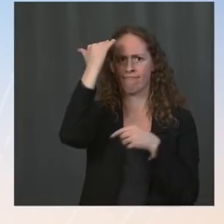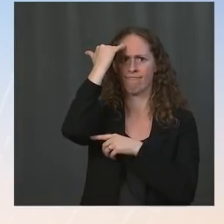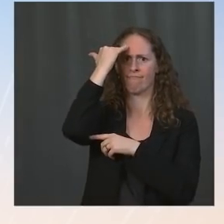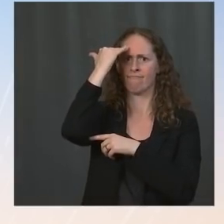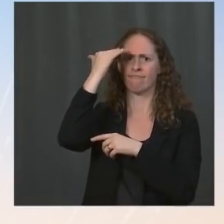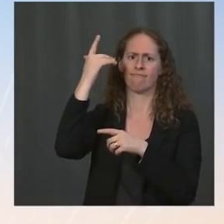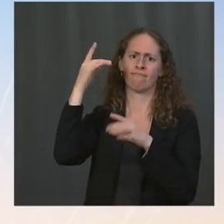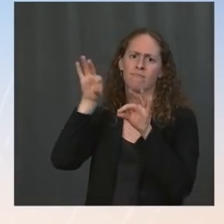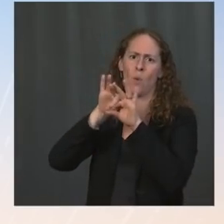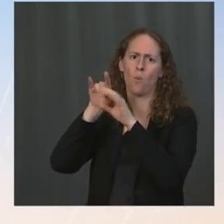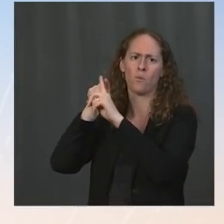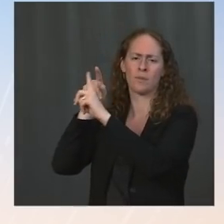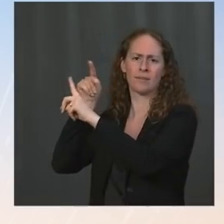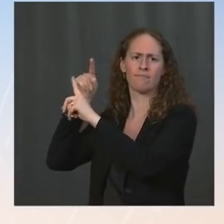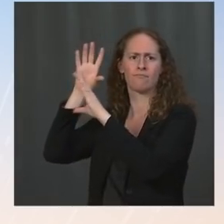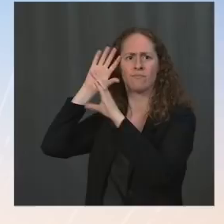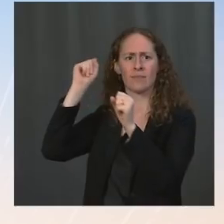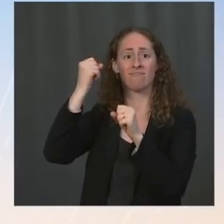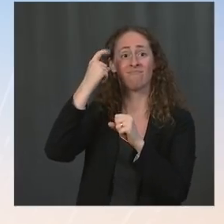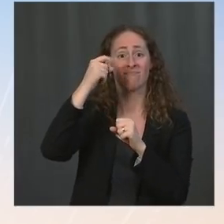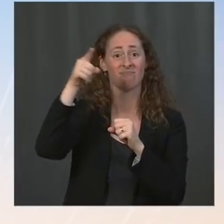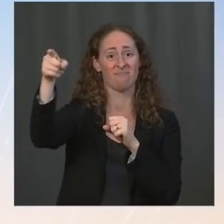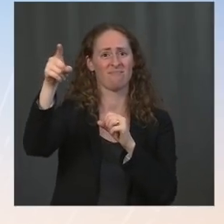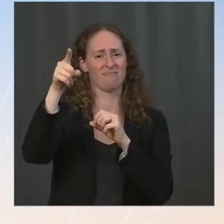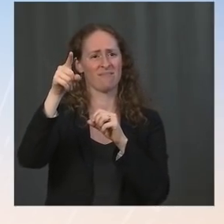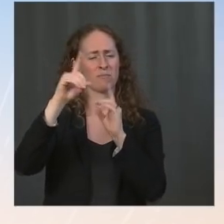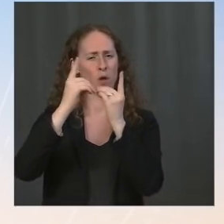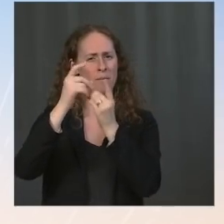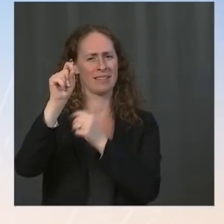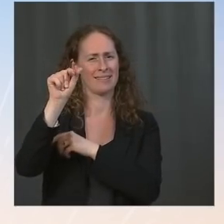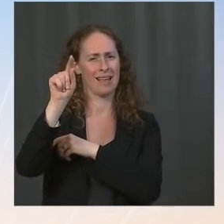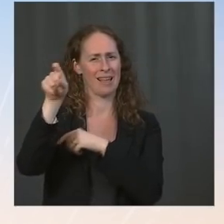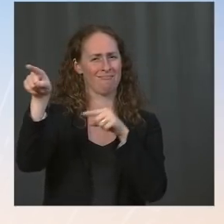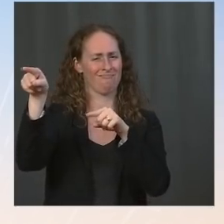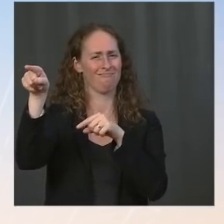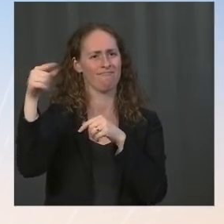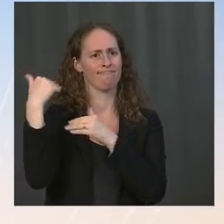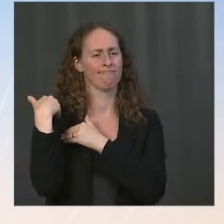who would have any additional updates if there are any. Go ahead, Patsy. The Press: Thanks, Jen. So, President Biden has said